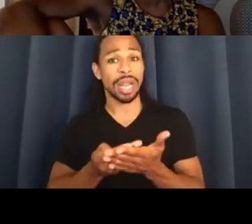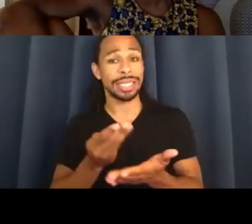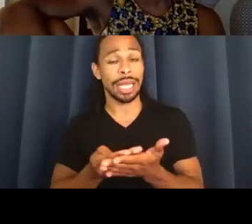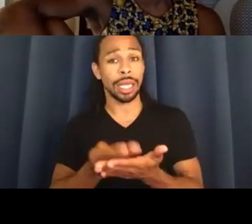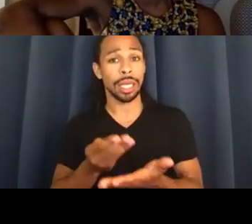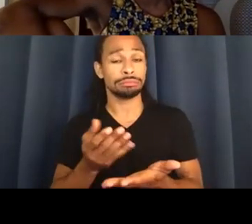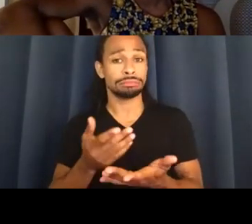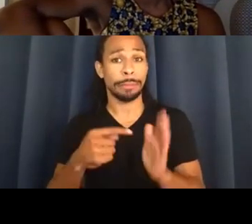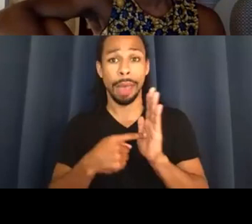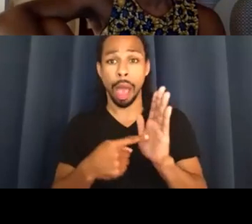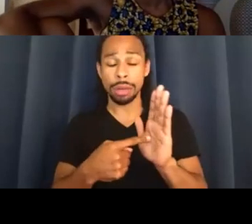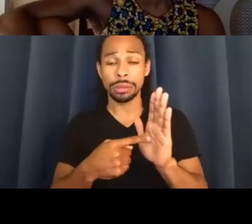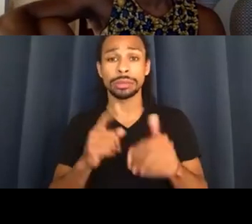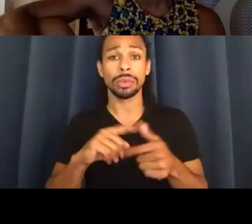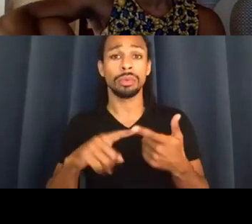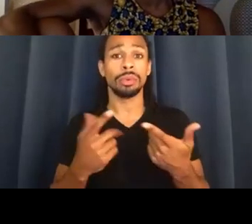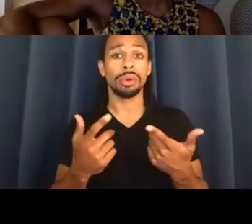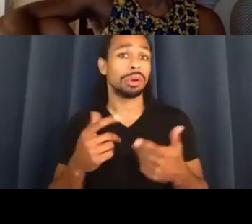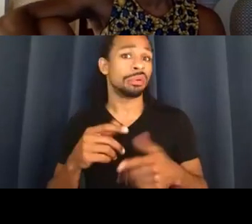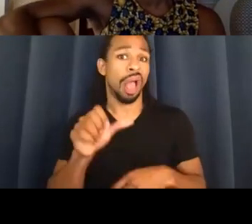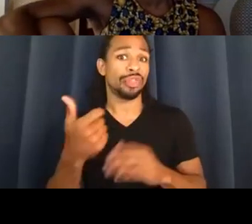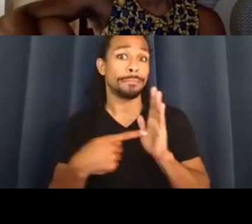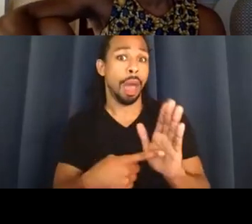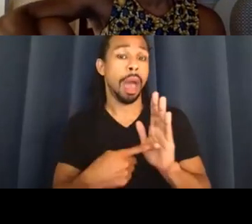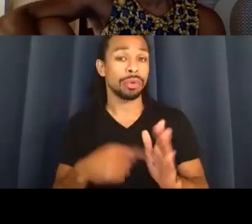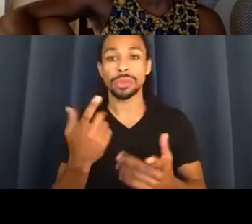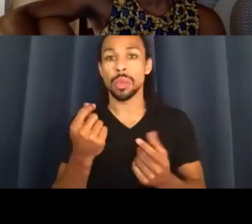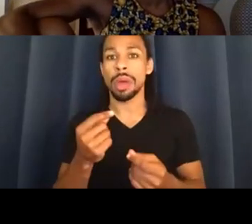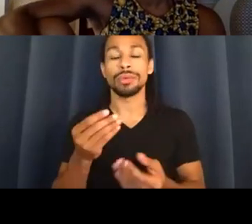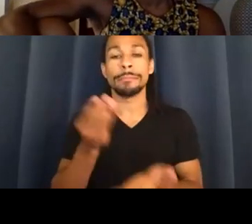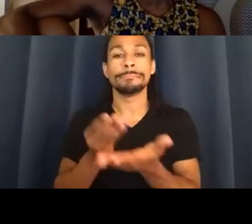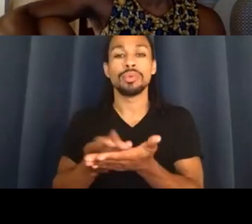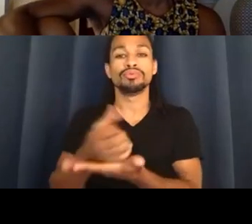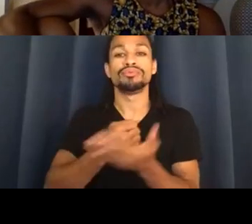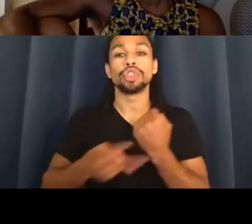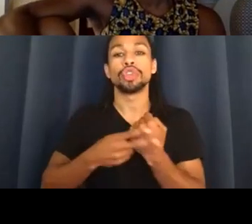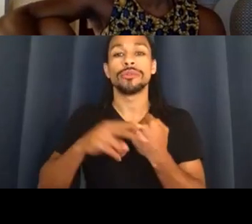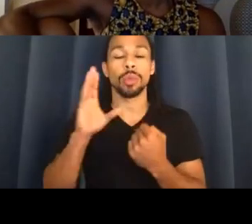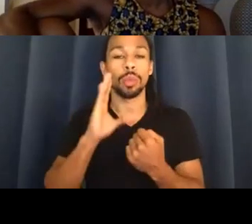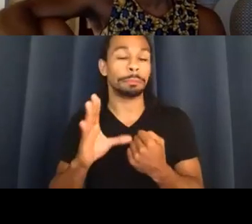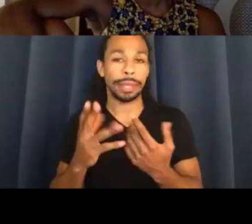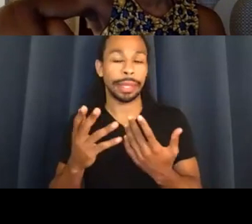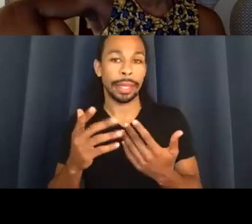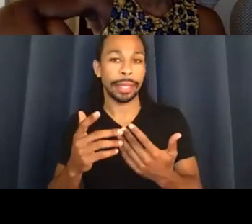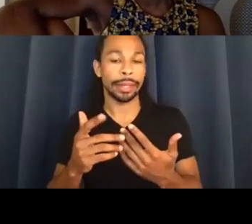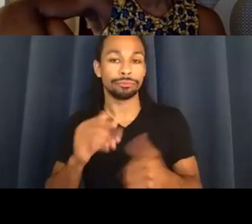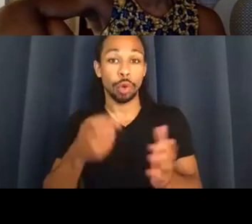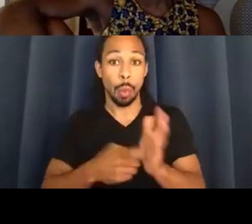what reserve would be required for the interim before such a model could be implemented?